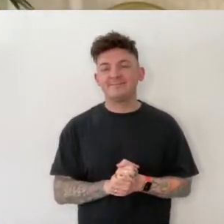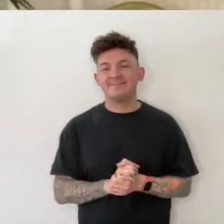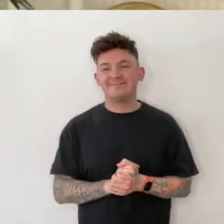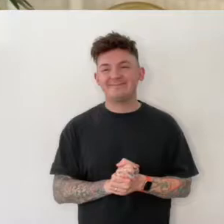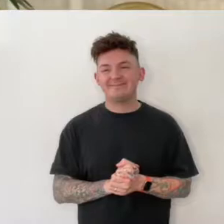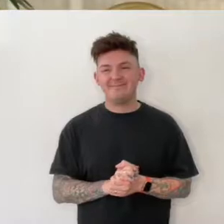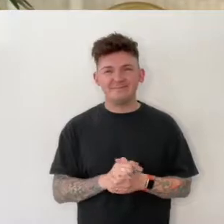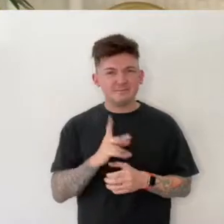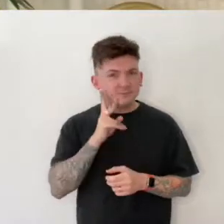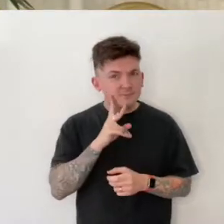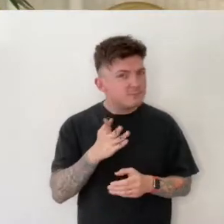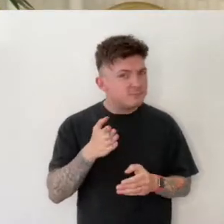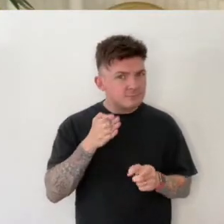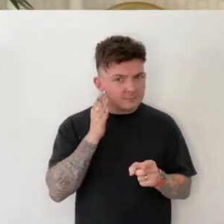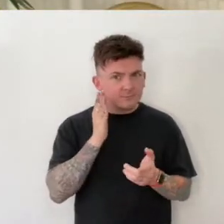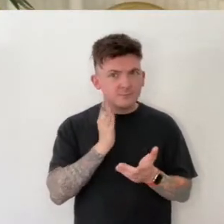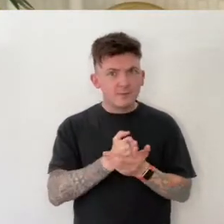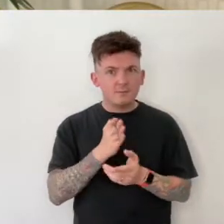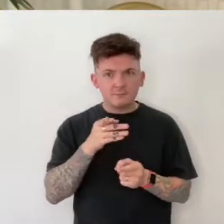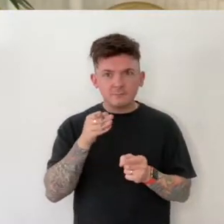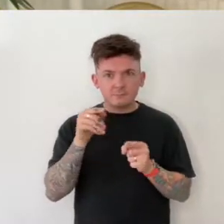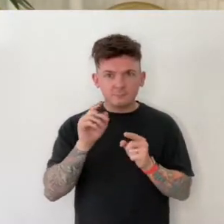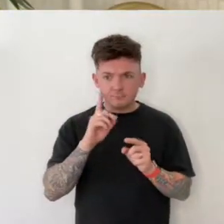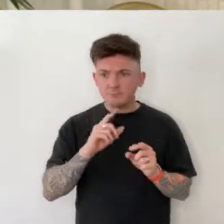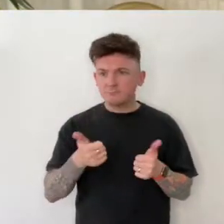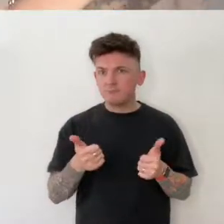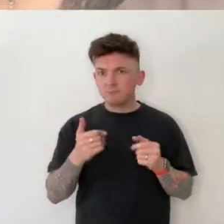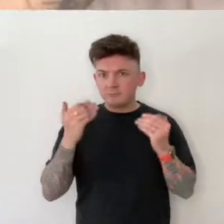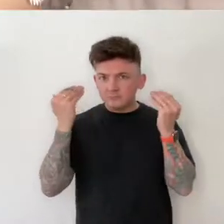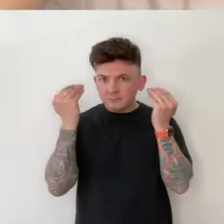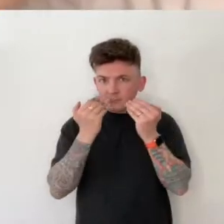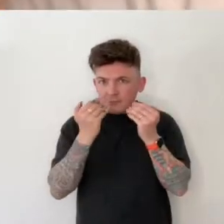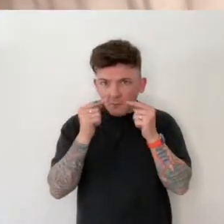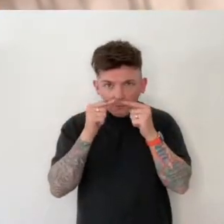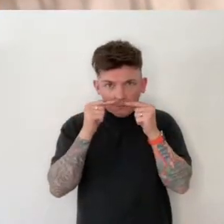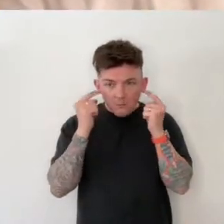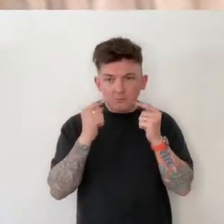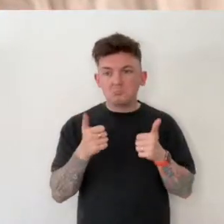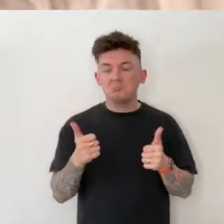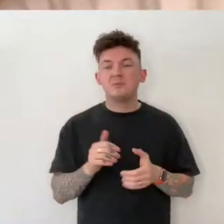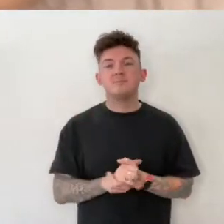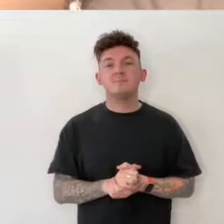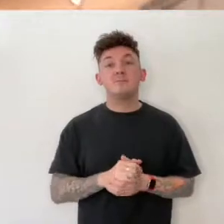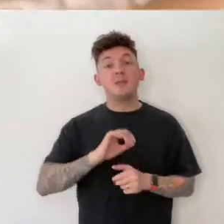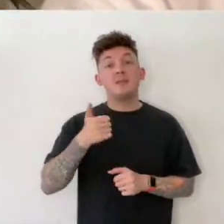can see it's defined your eyes nicely, yeah it looks good! so is eye shadow next. now